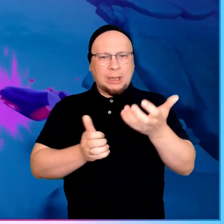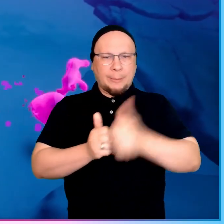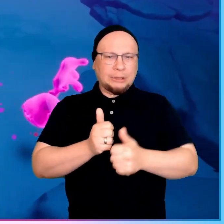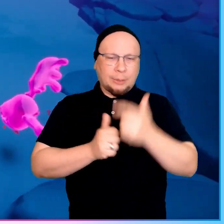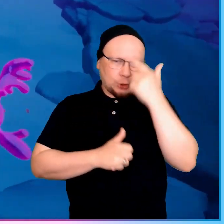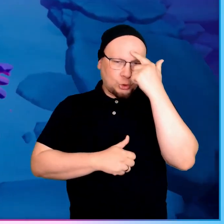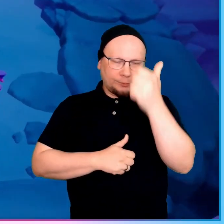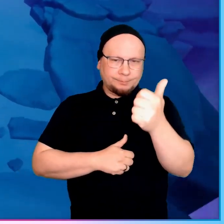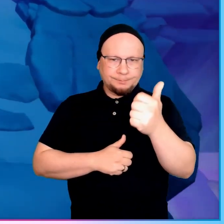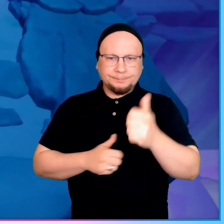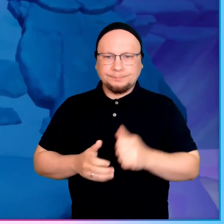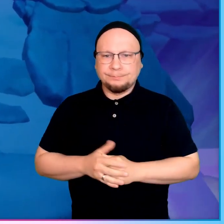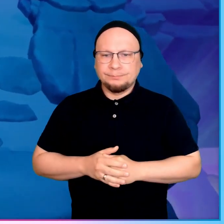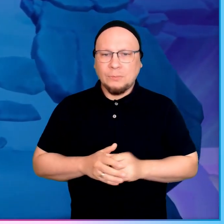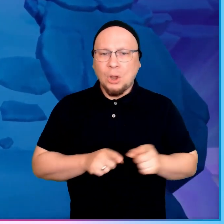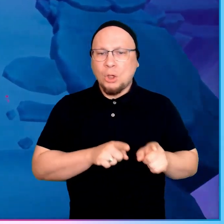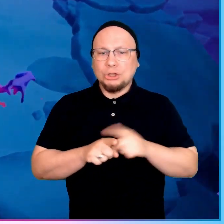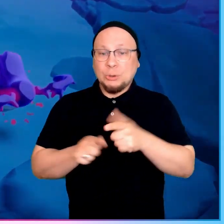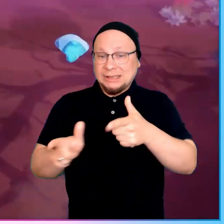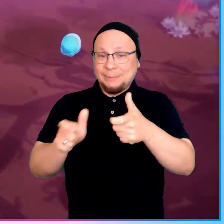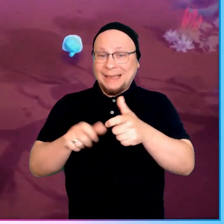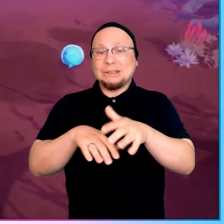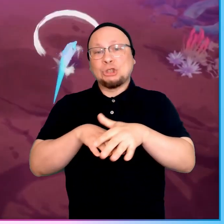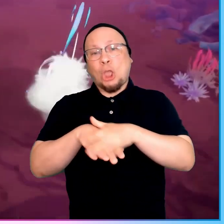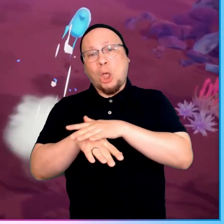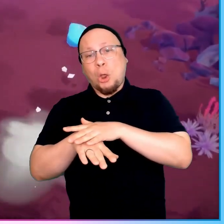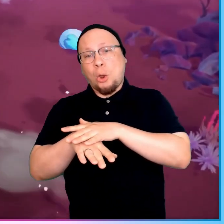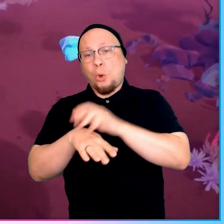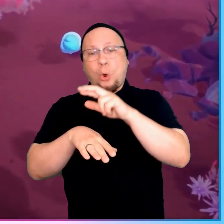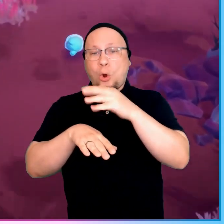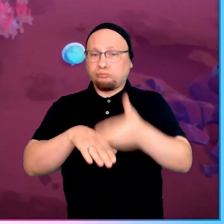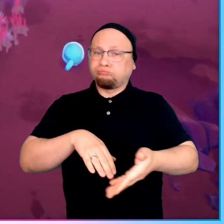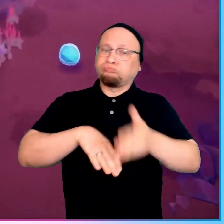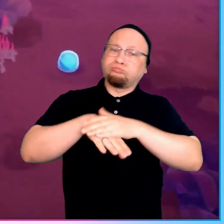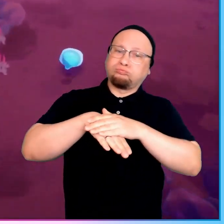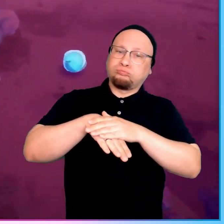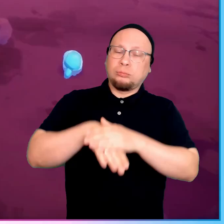You can also slow the enemy’s attack speed, or increase your own stamina recharge.